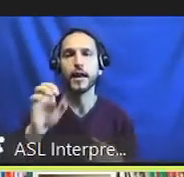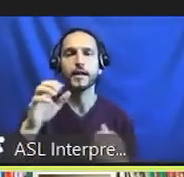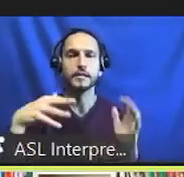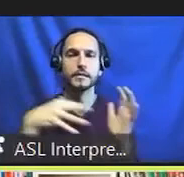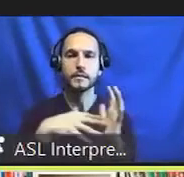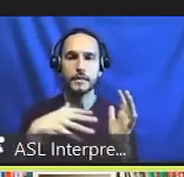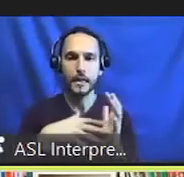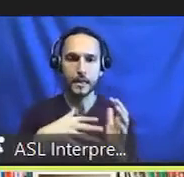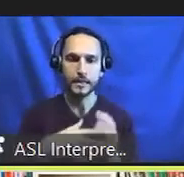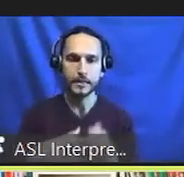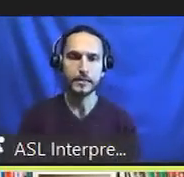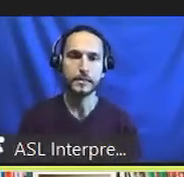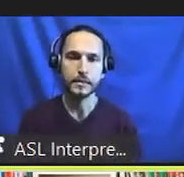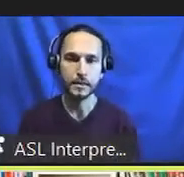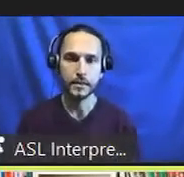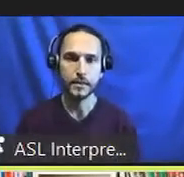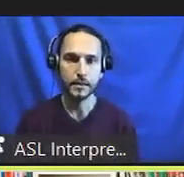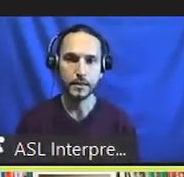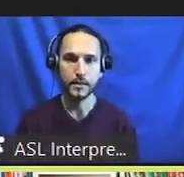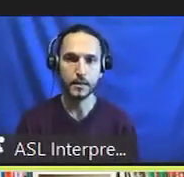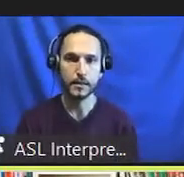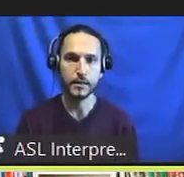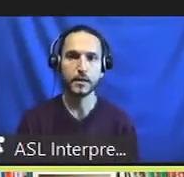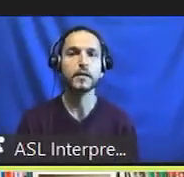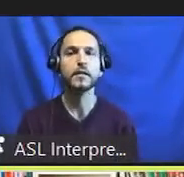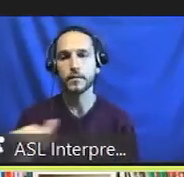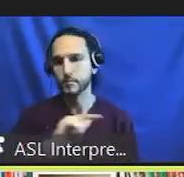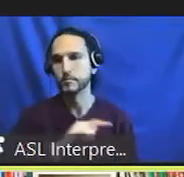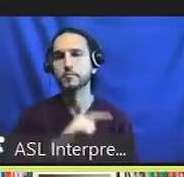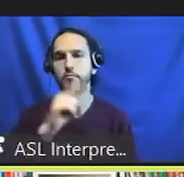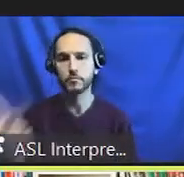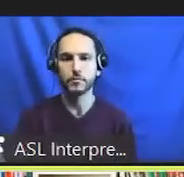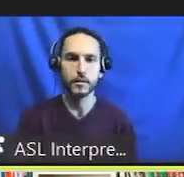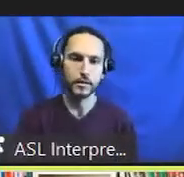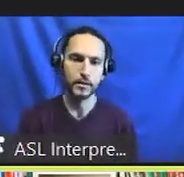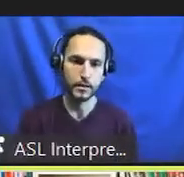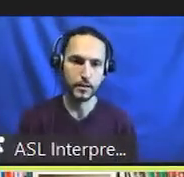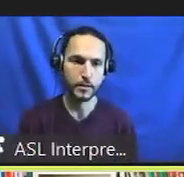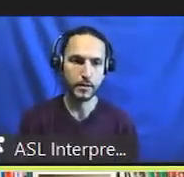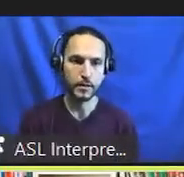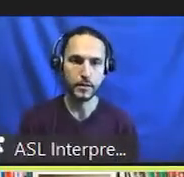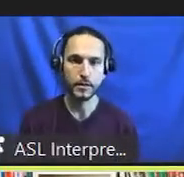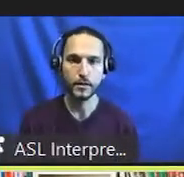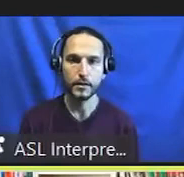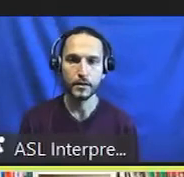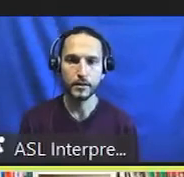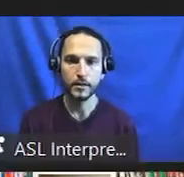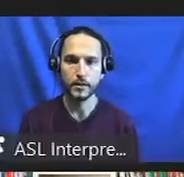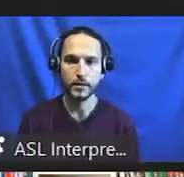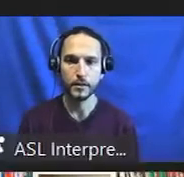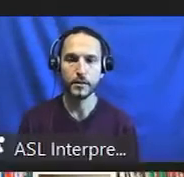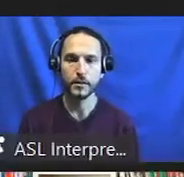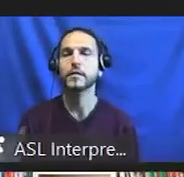And I guess this is where I hand it off to you for a few minutes, Mike. All right, thank you, Adam.